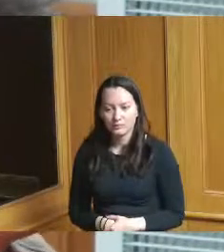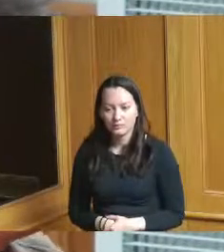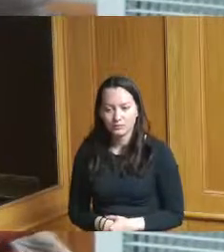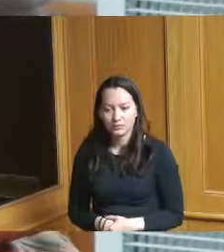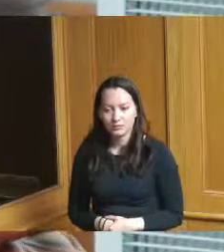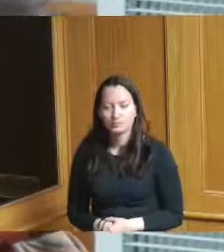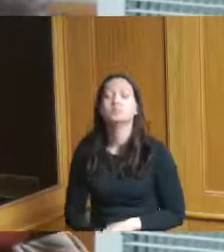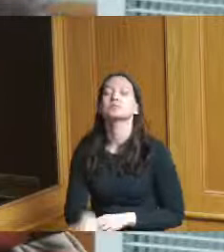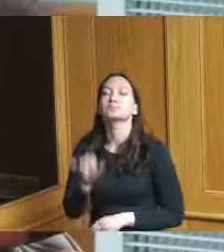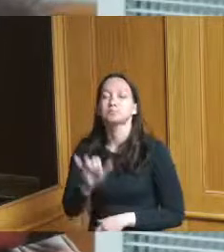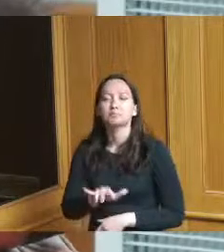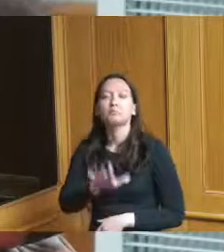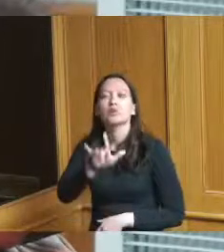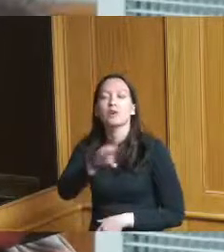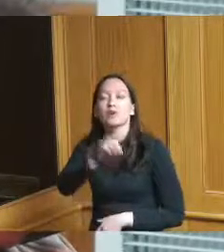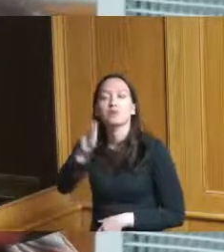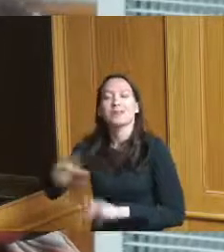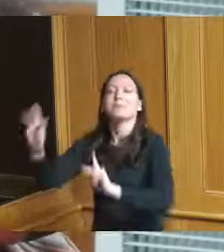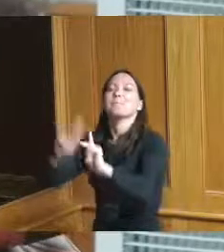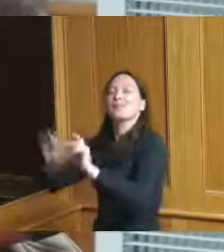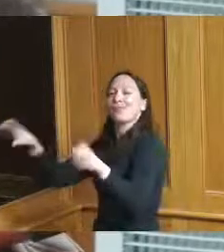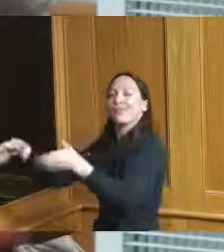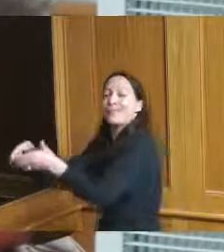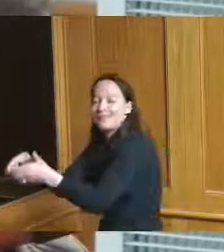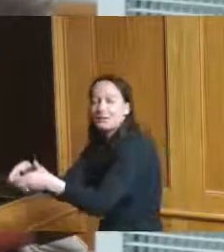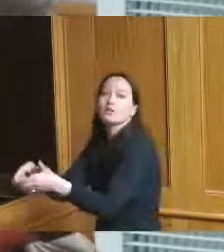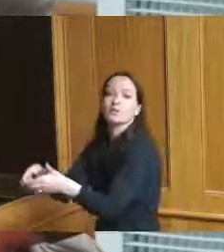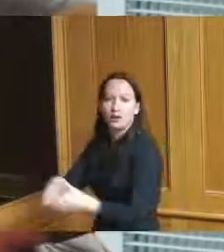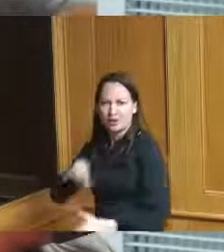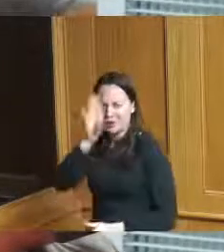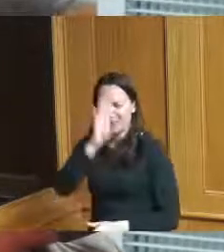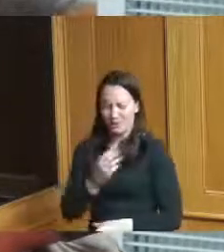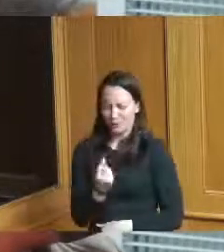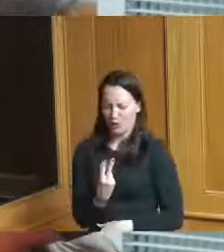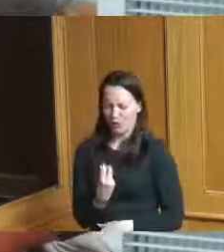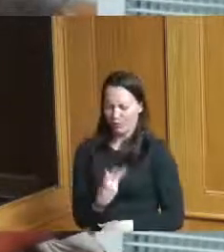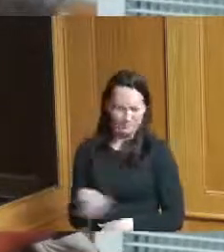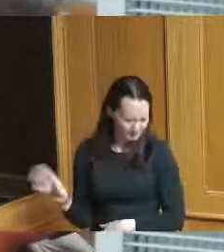oh it's 25 percent of people so sorry and I was wrong because it was 12. but so between